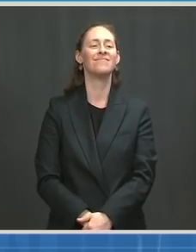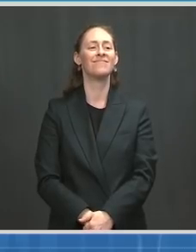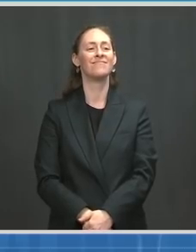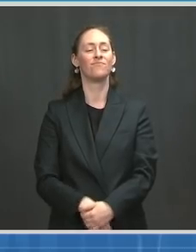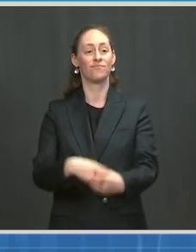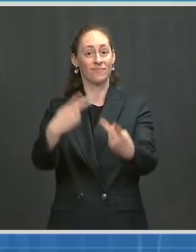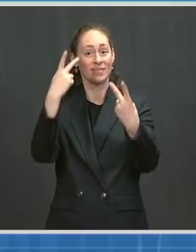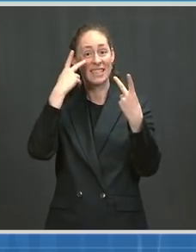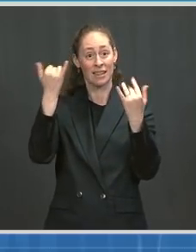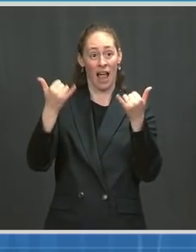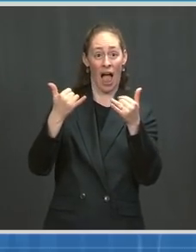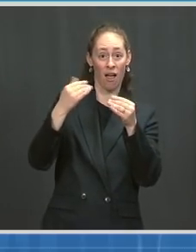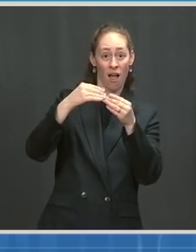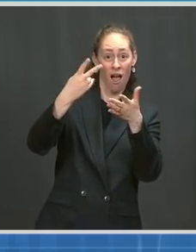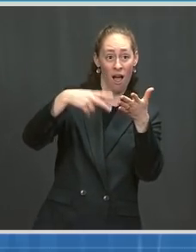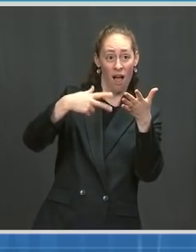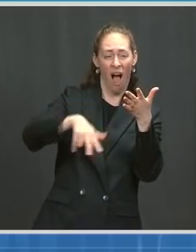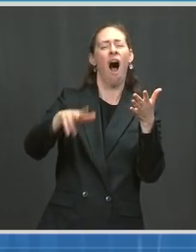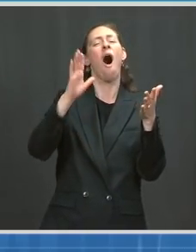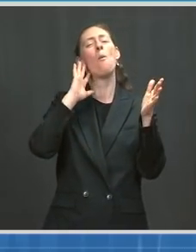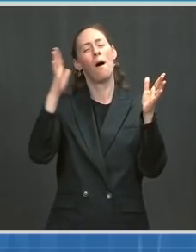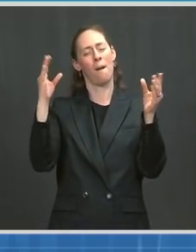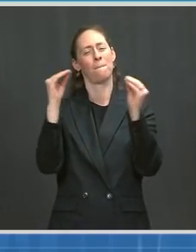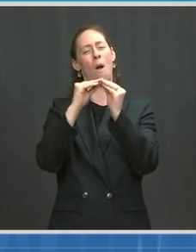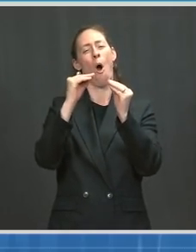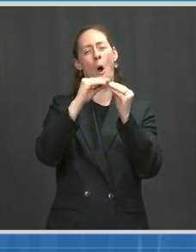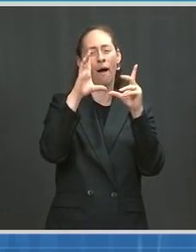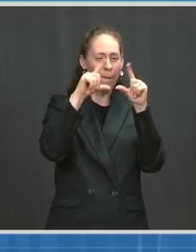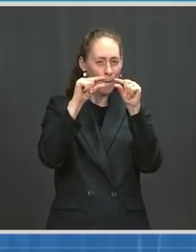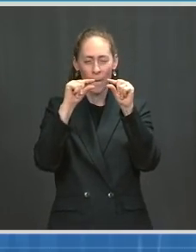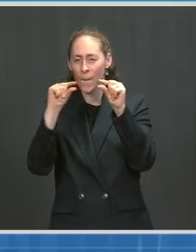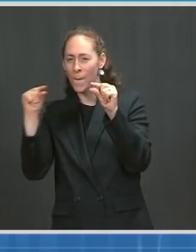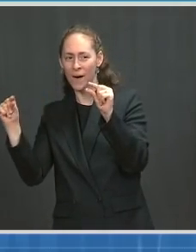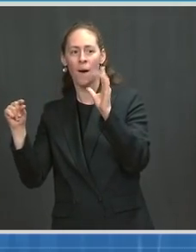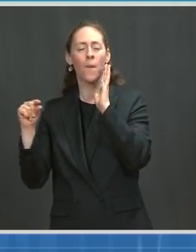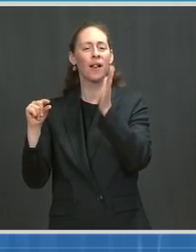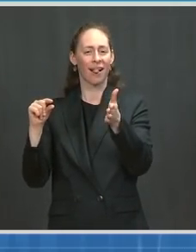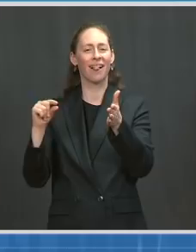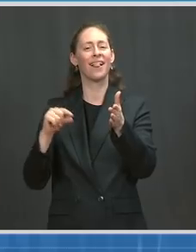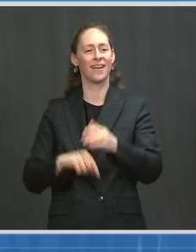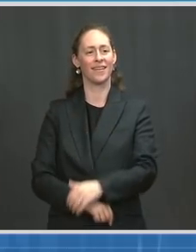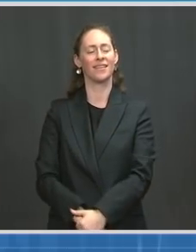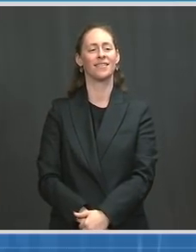I also know that these snapshots are hard to put into the context after 16 months of reviewing them.